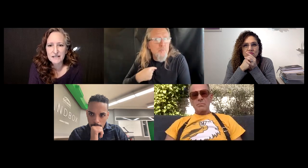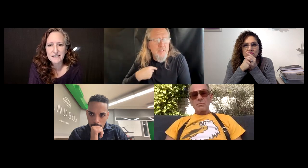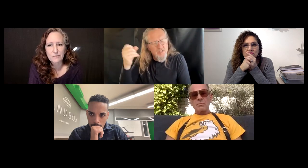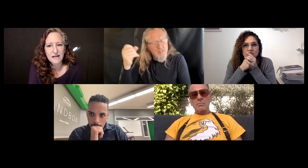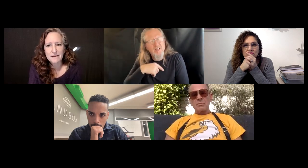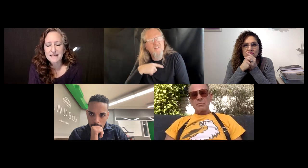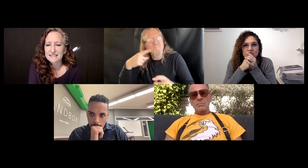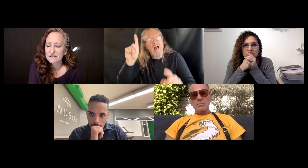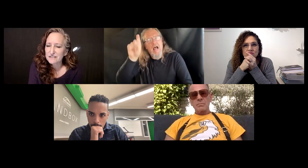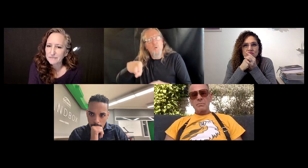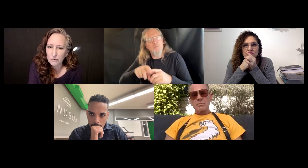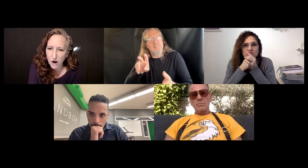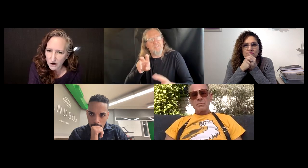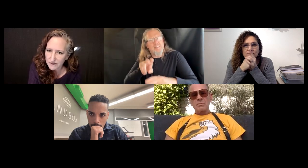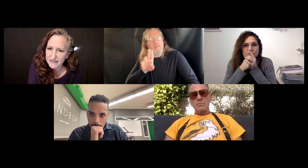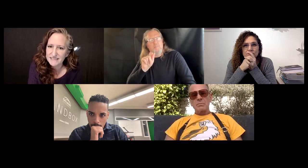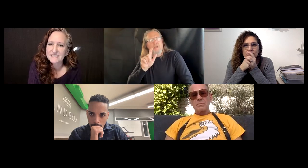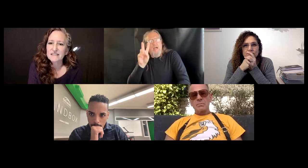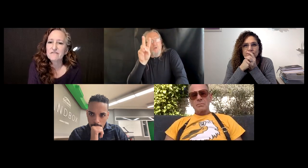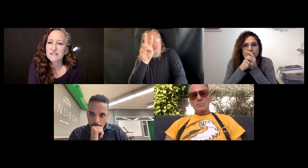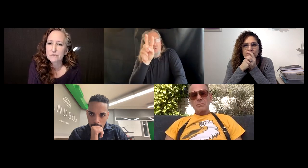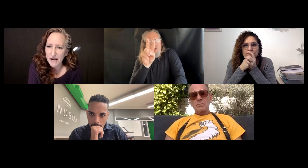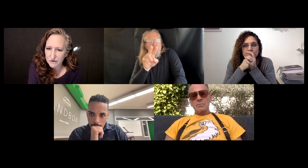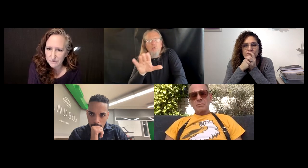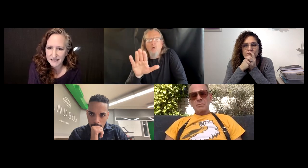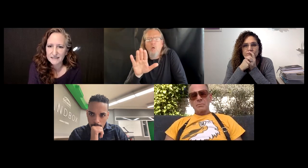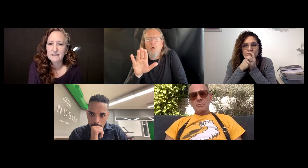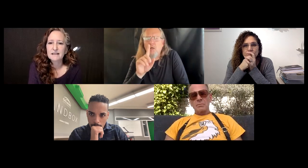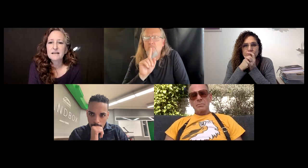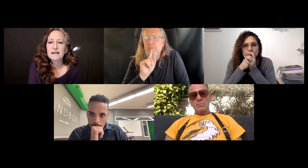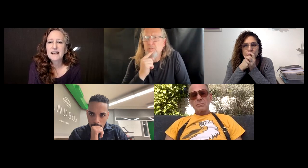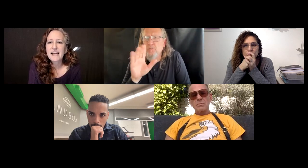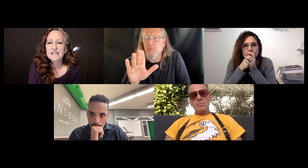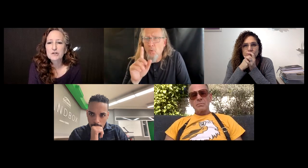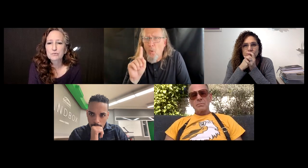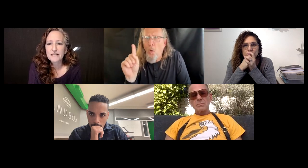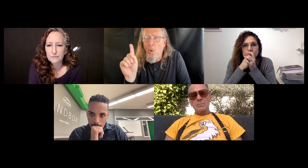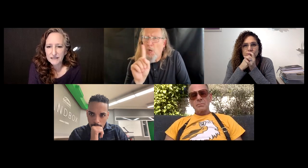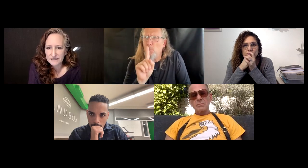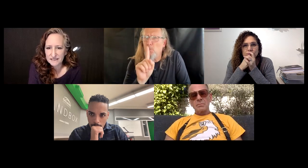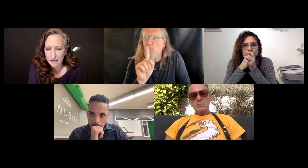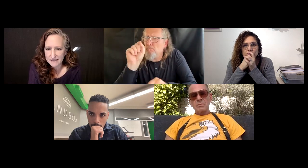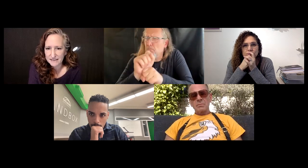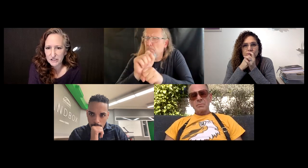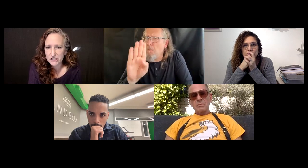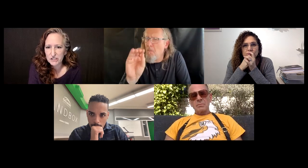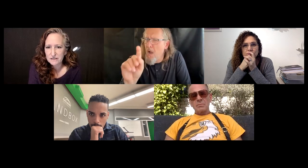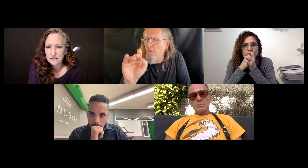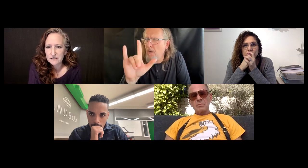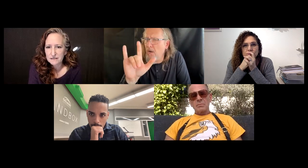There's something wrong with this. It didn't feel right with me, and I had to reread this passage